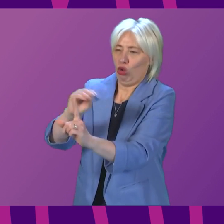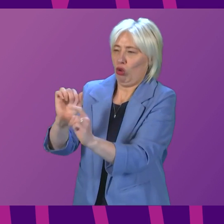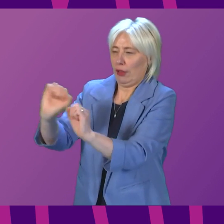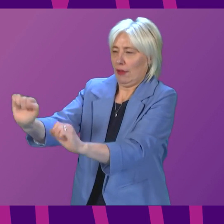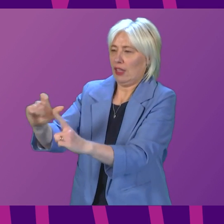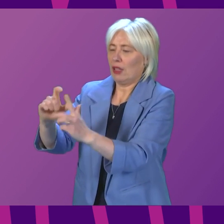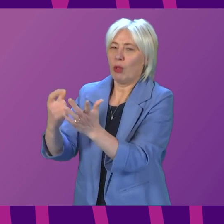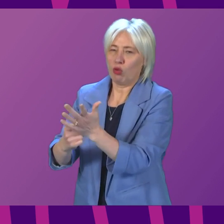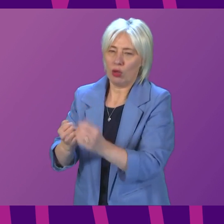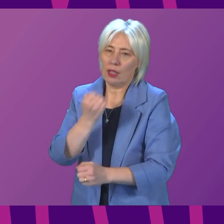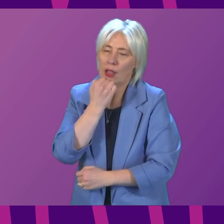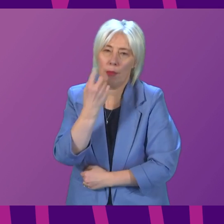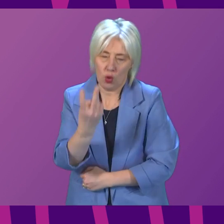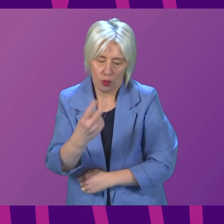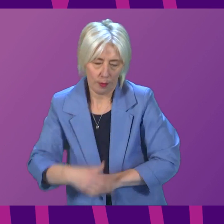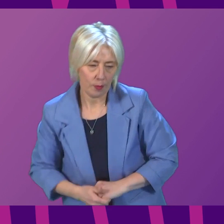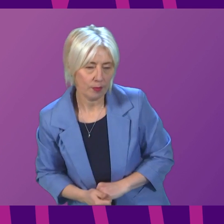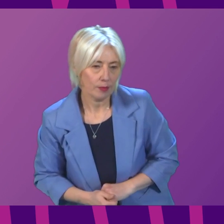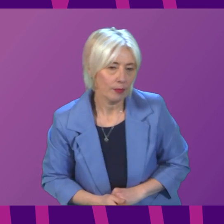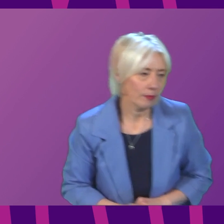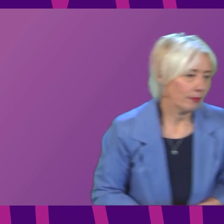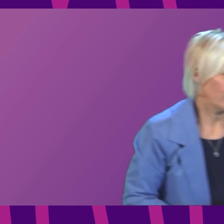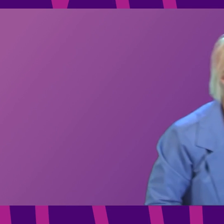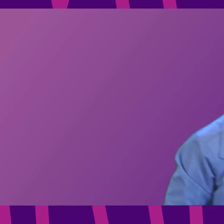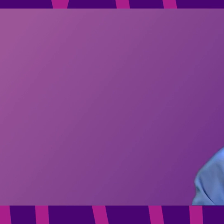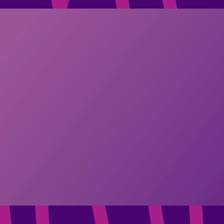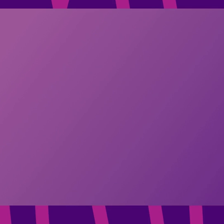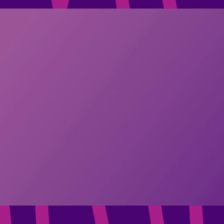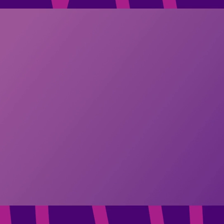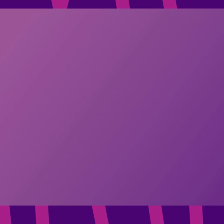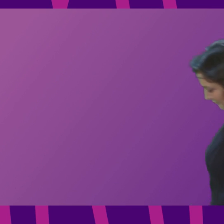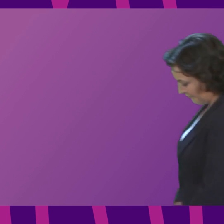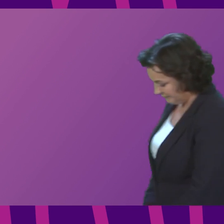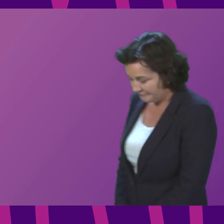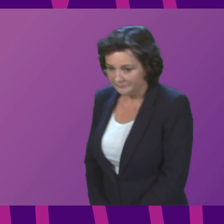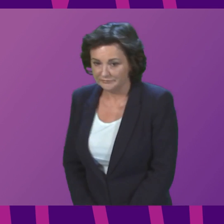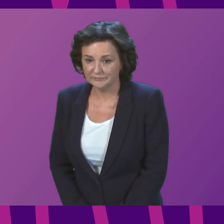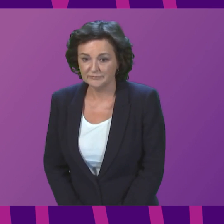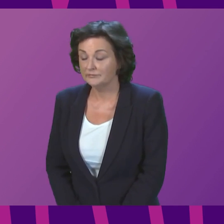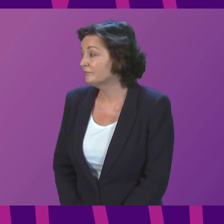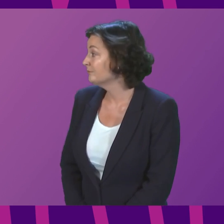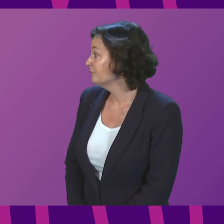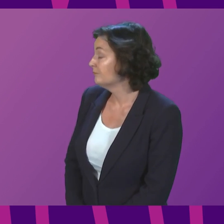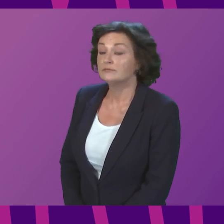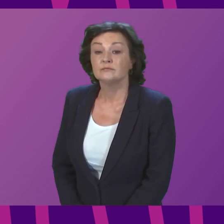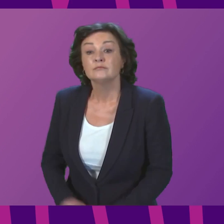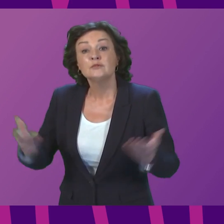Today, the Office of Gas and Electricity Markets announced an inflation-busting energy price